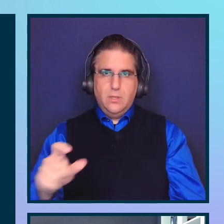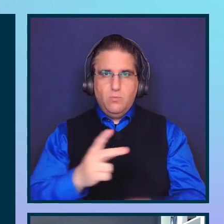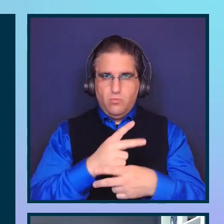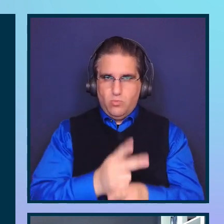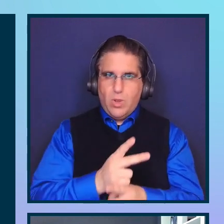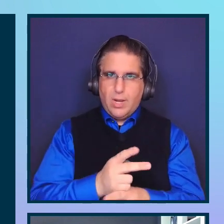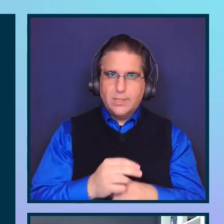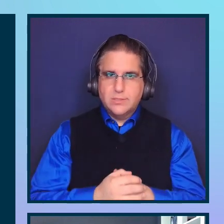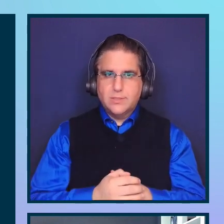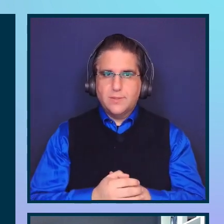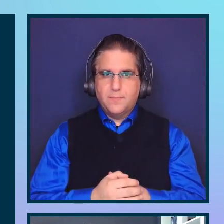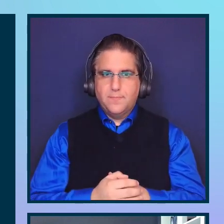They are in like in a matrix,